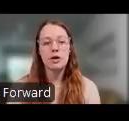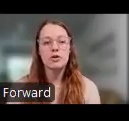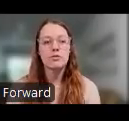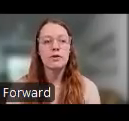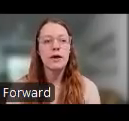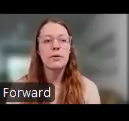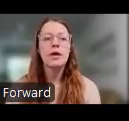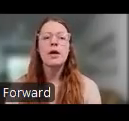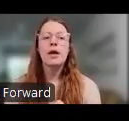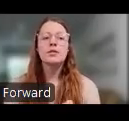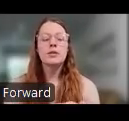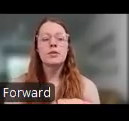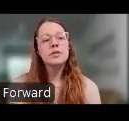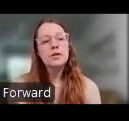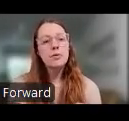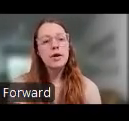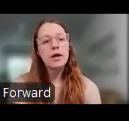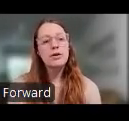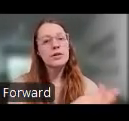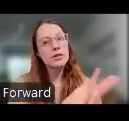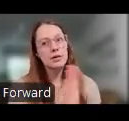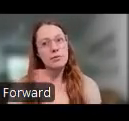challenging for them. And so this little boy, you'll see him